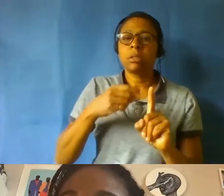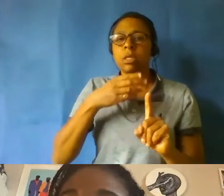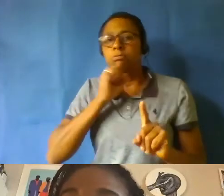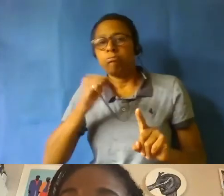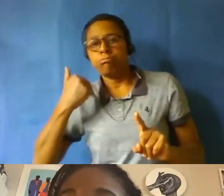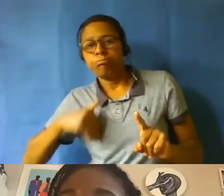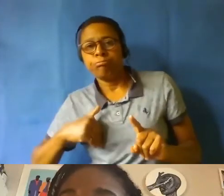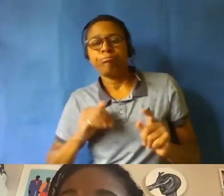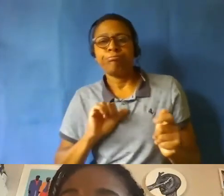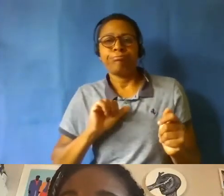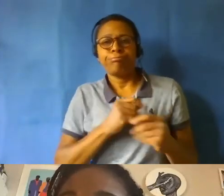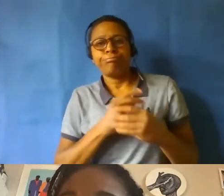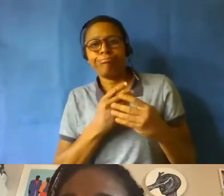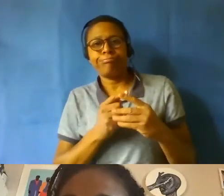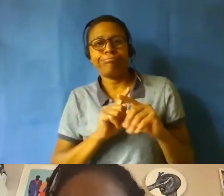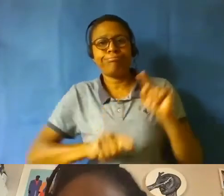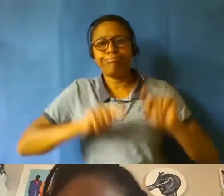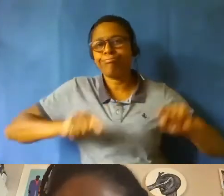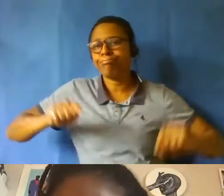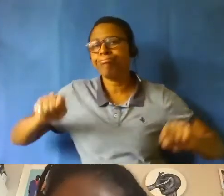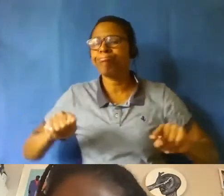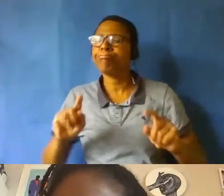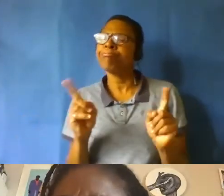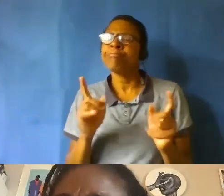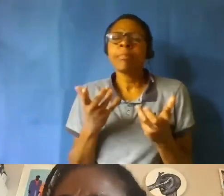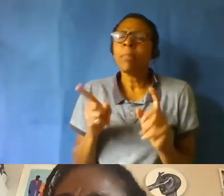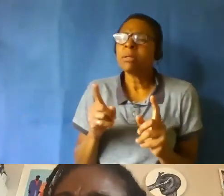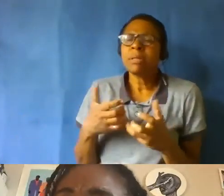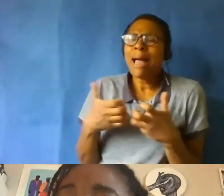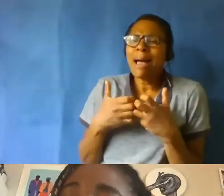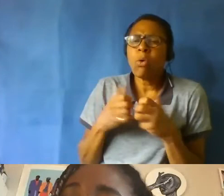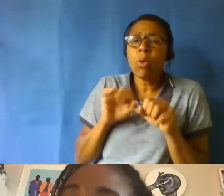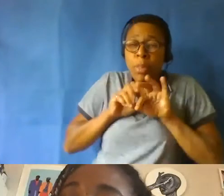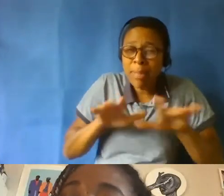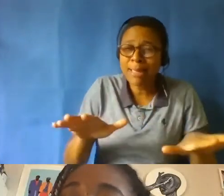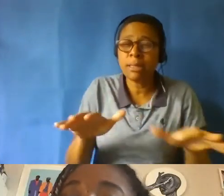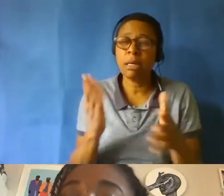also is exclusive to grips in that have you investigated the limits of